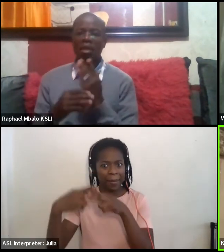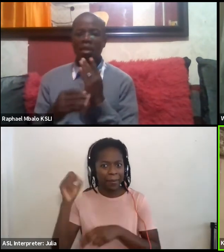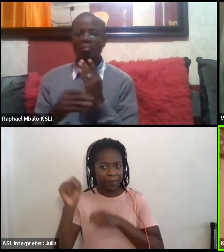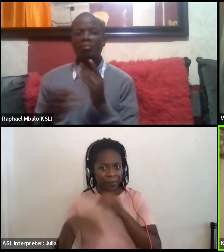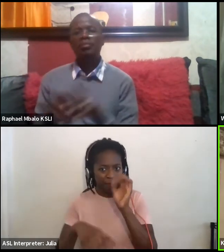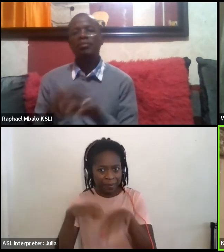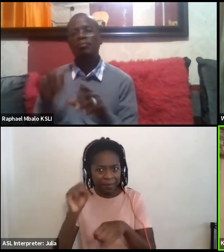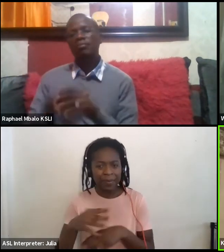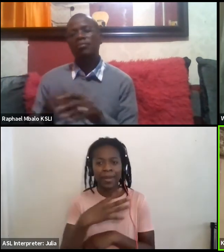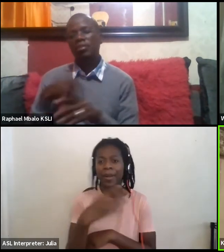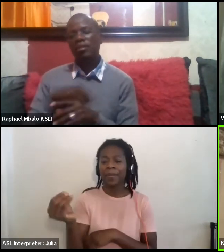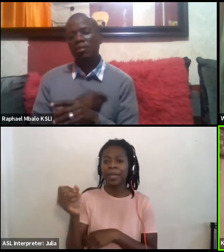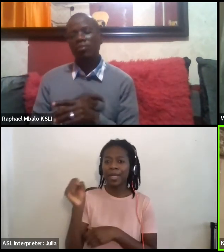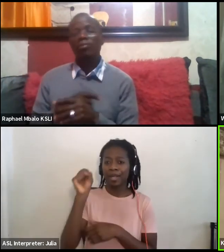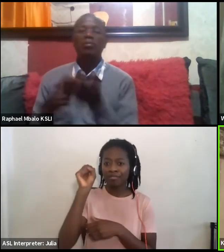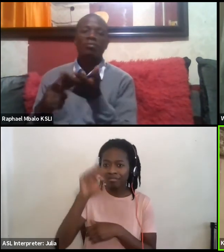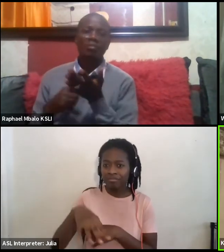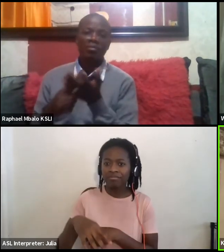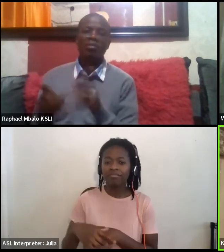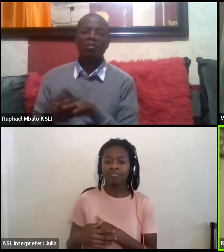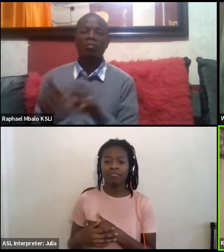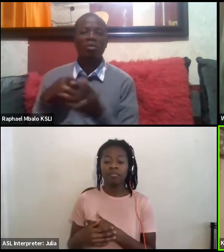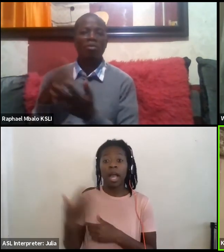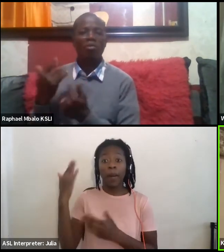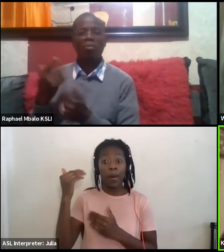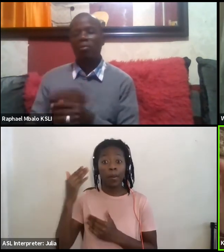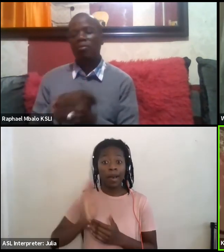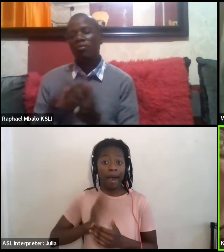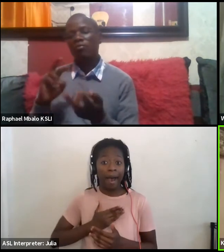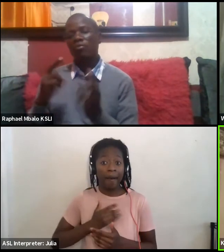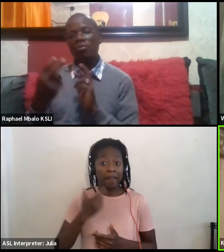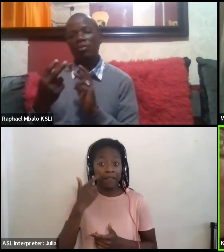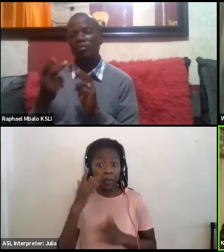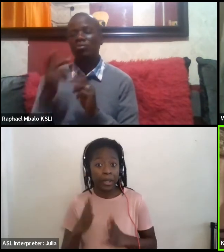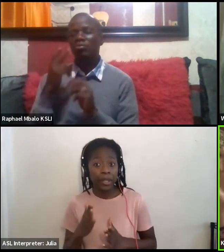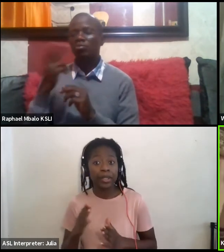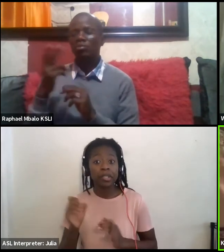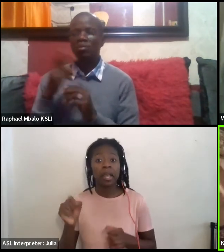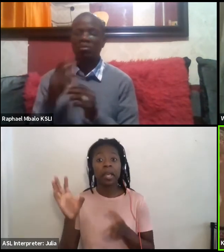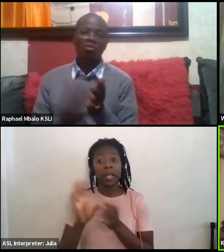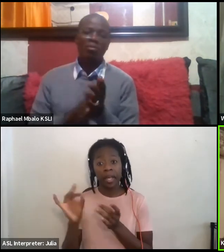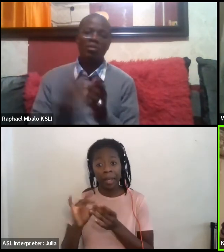so hopefully what our viewers will be able to do is either comment on our posts asking for clarification